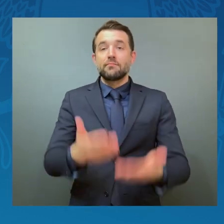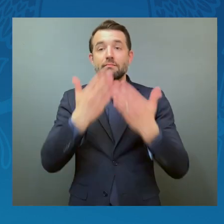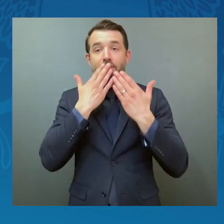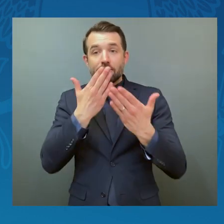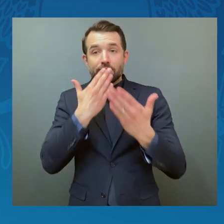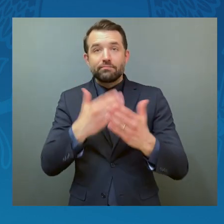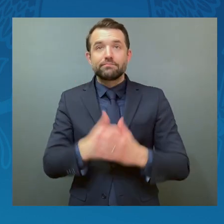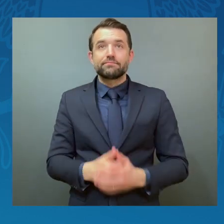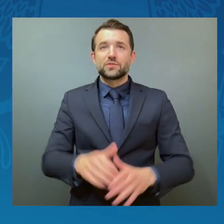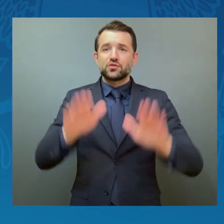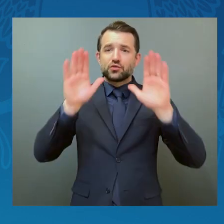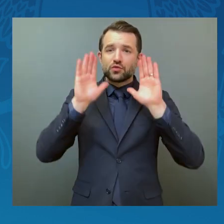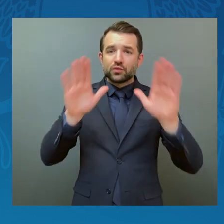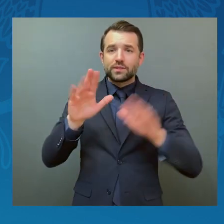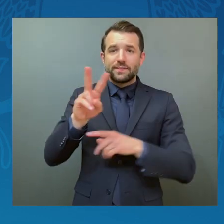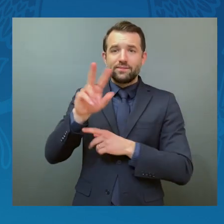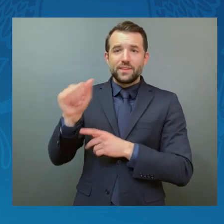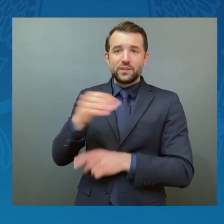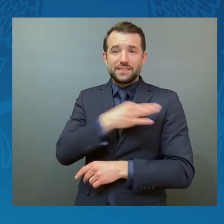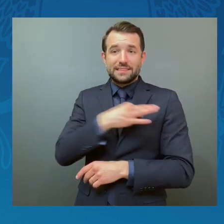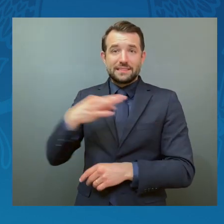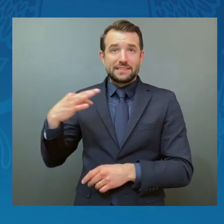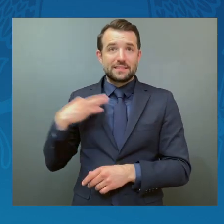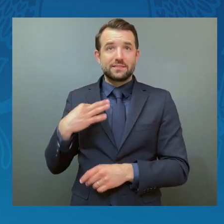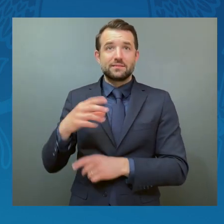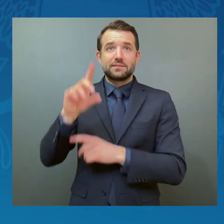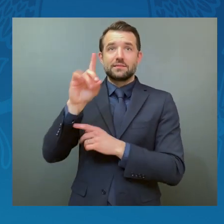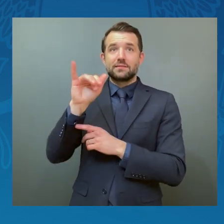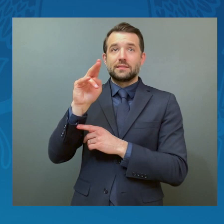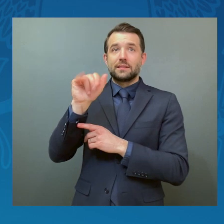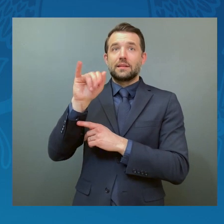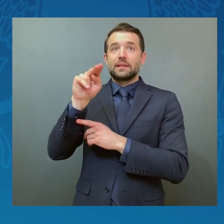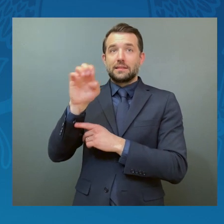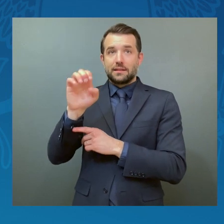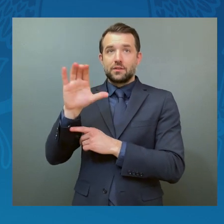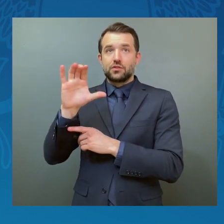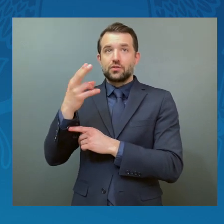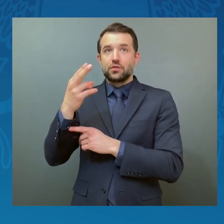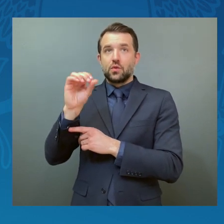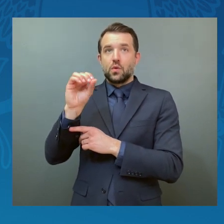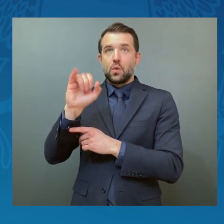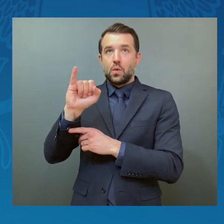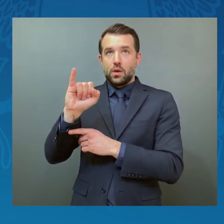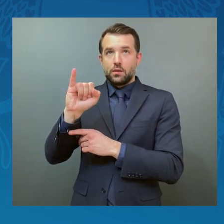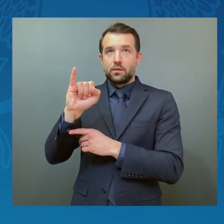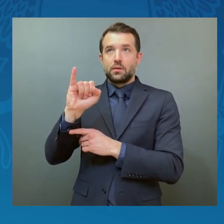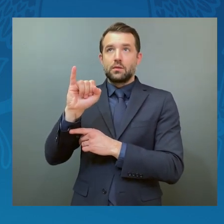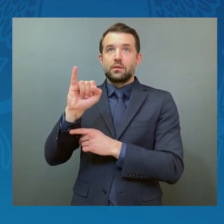Joanne Choy and Josh Jacobs and others. Thank you again, for having me here today